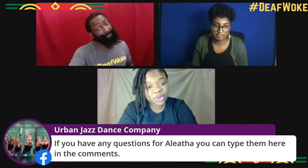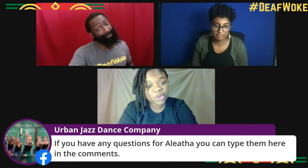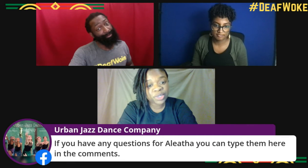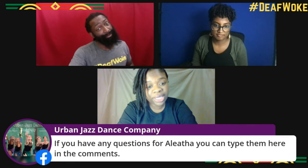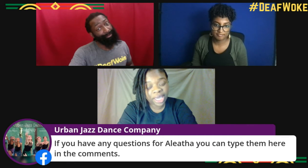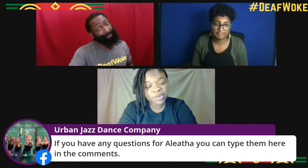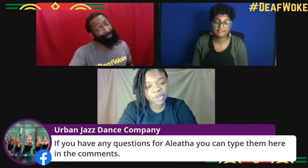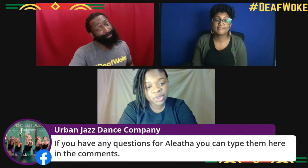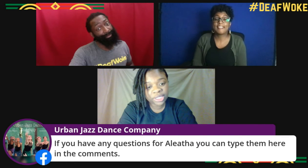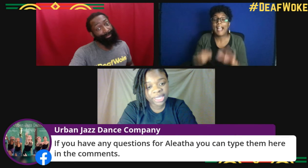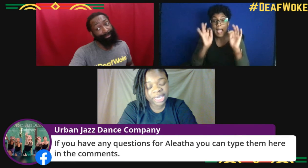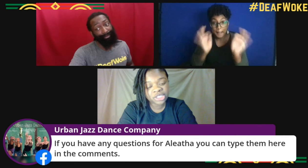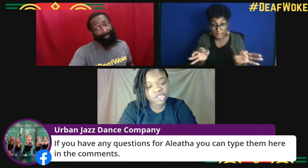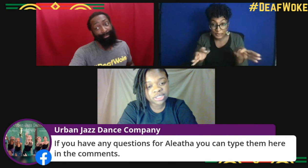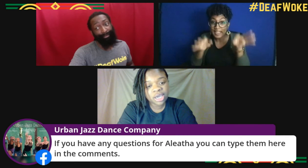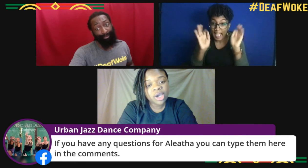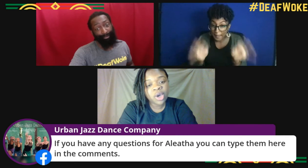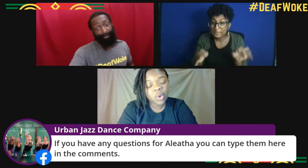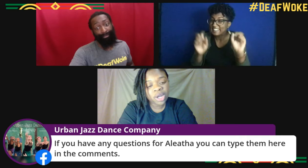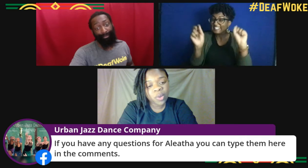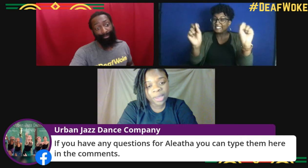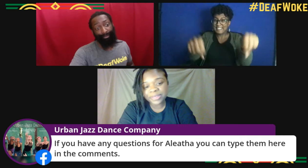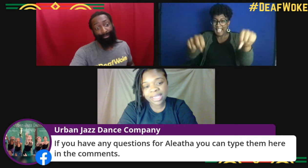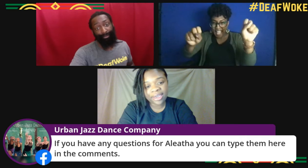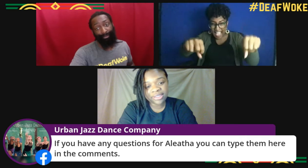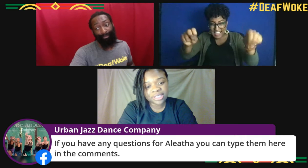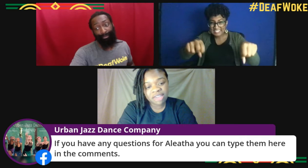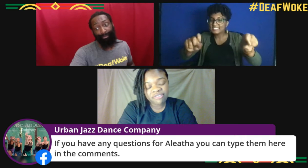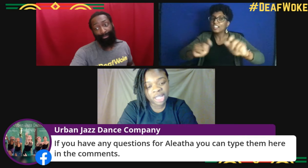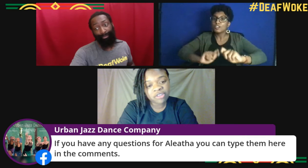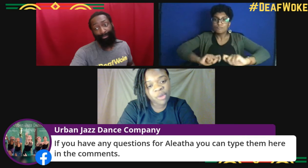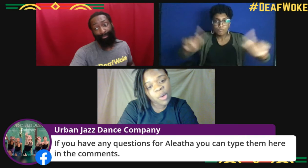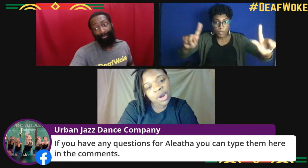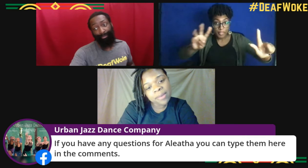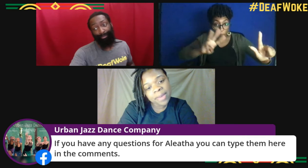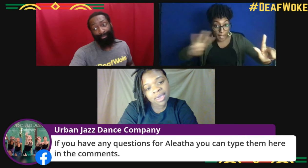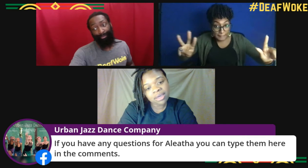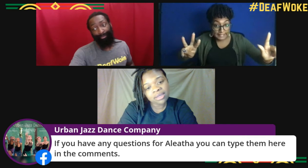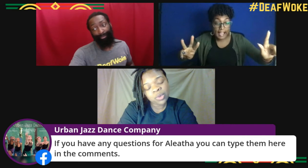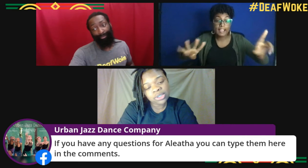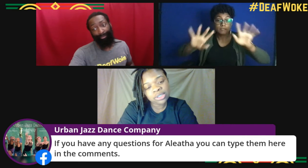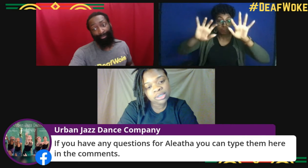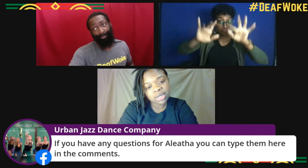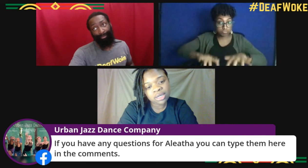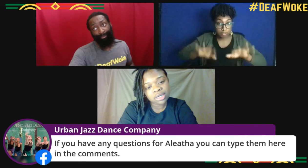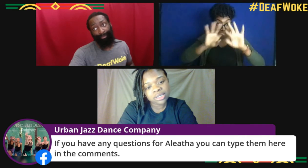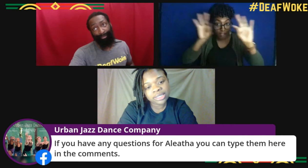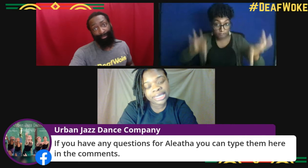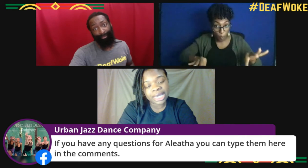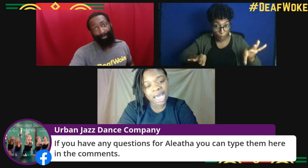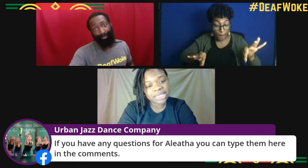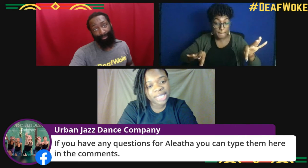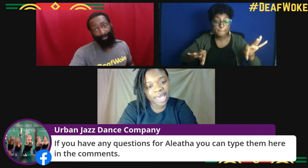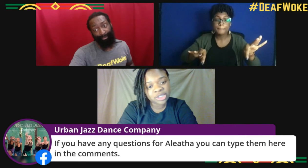Absolutely, absolutely, they could just go on our website and fill out a form and we'll get in contact